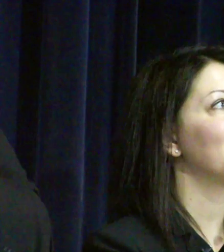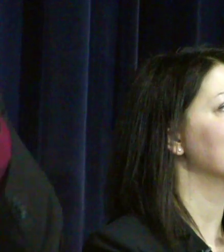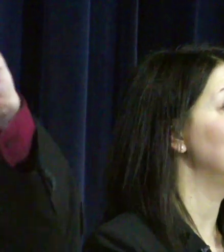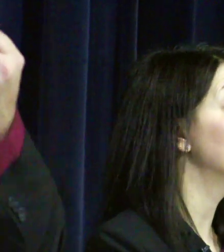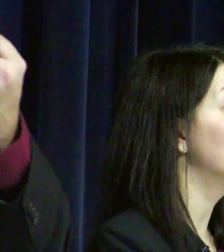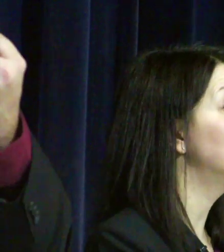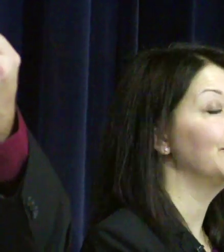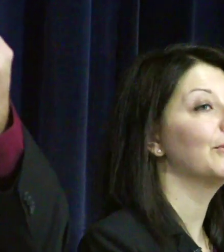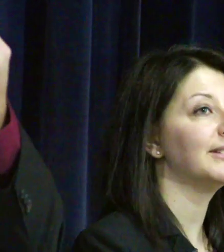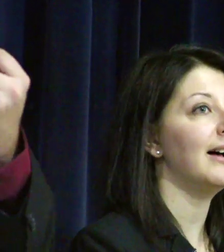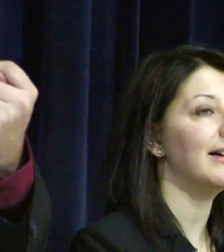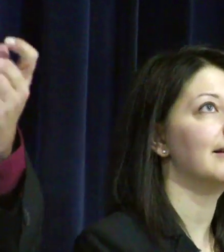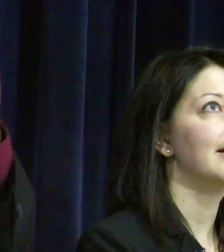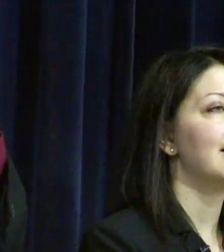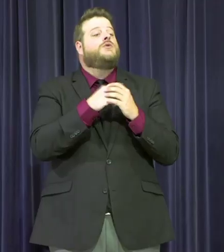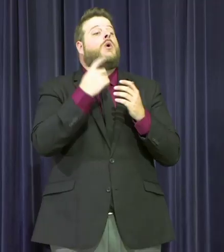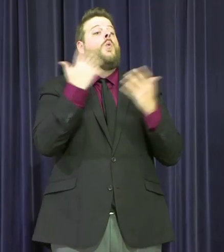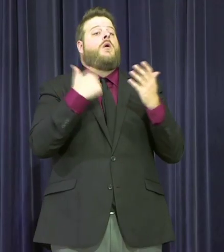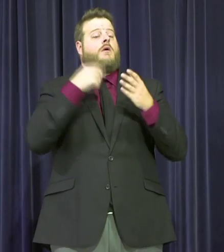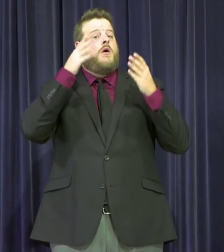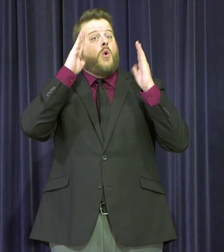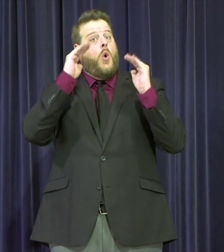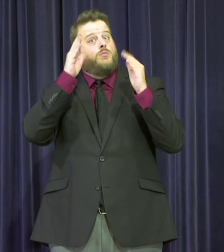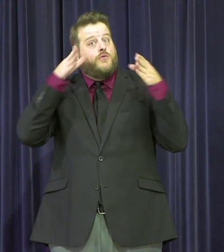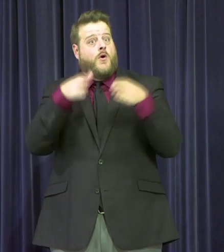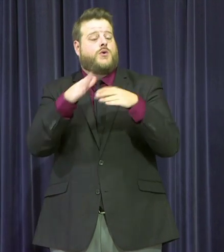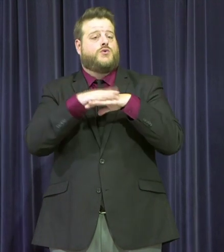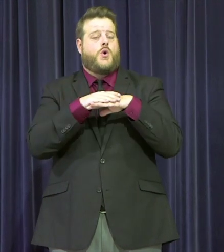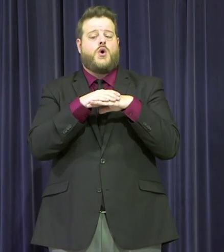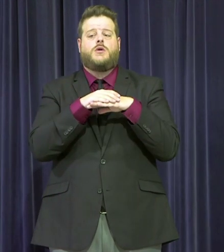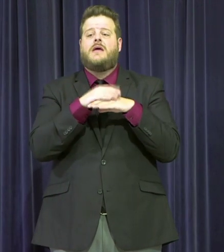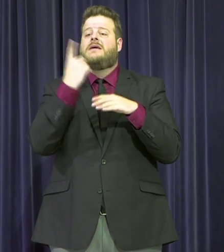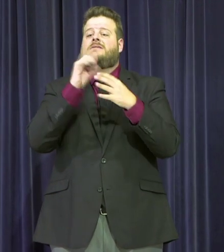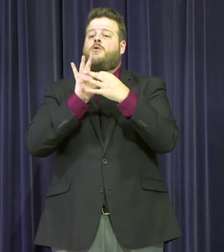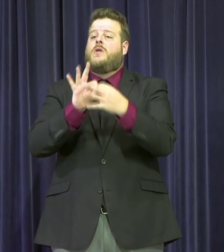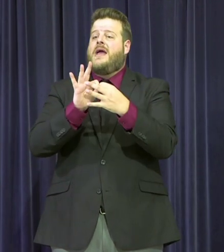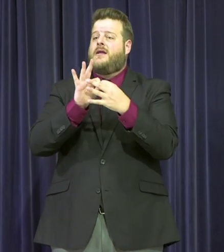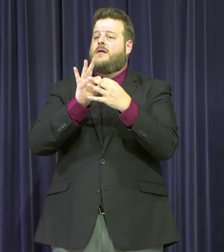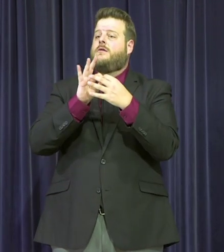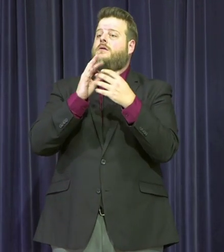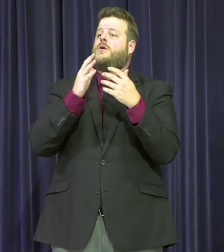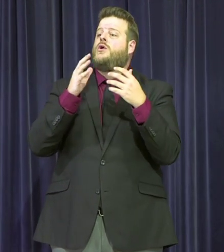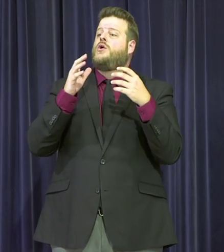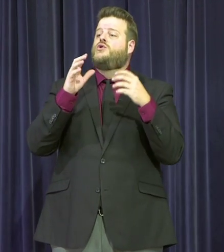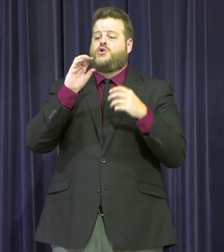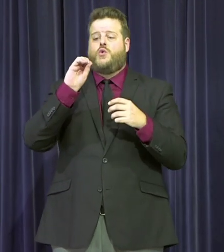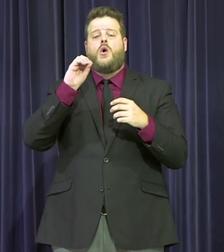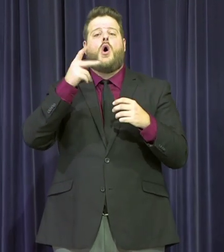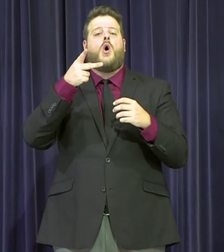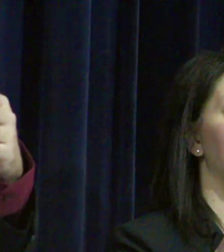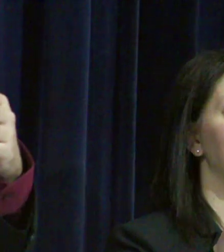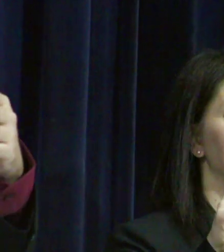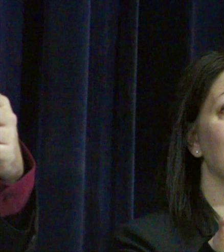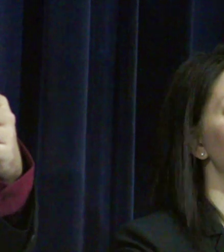One of the things I do hope to focus on is something related, tackling the opioid crisis.